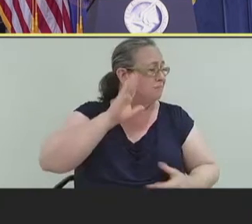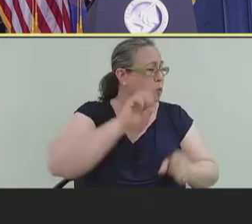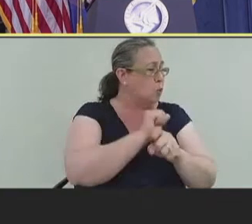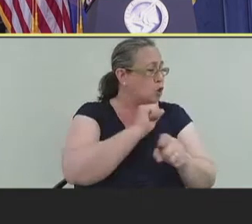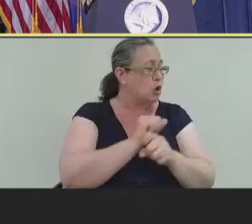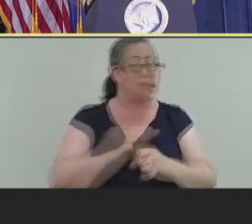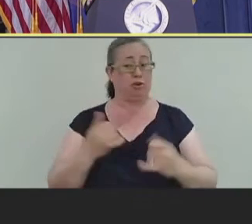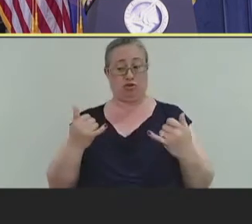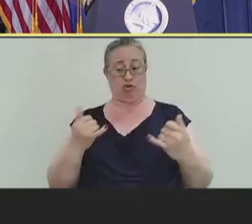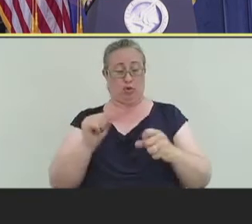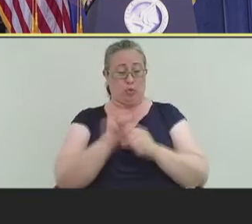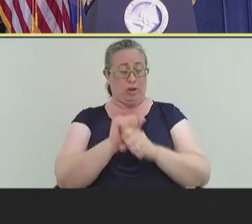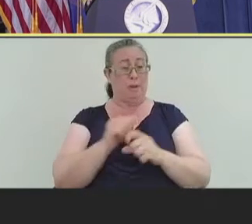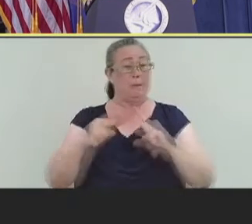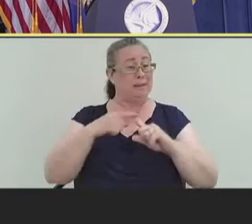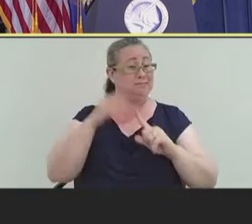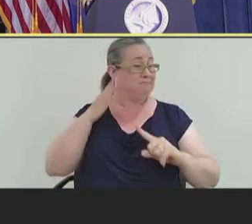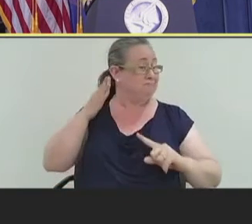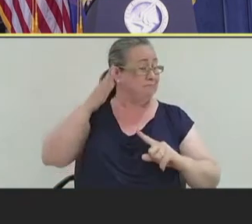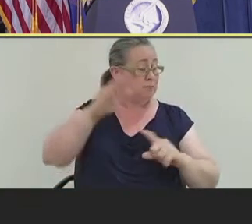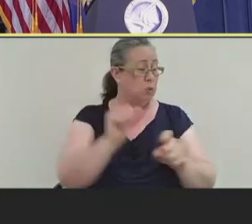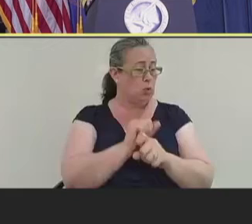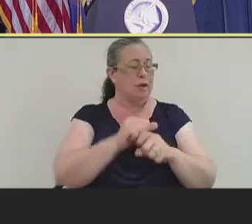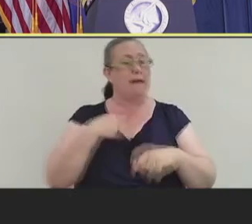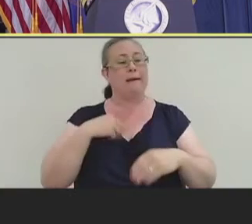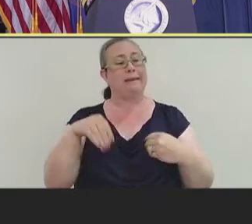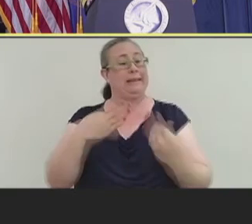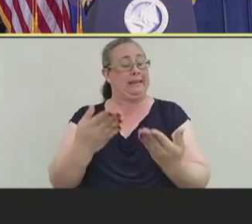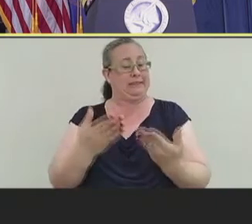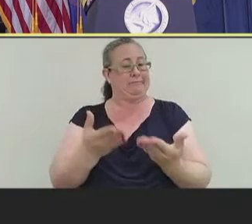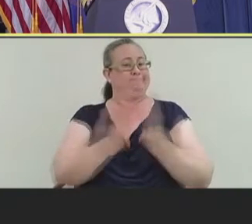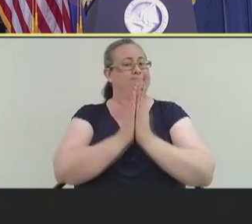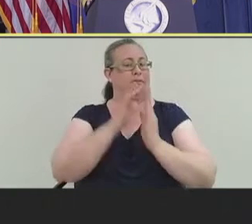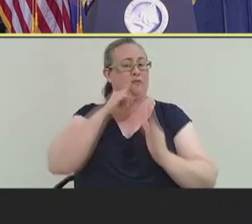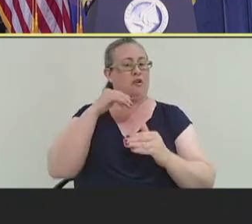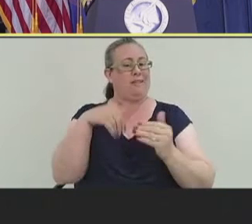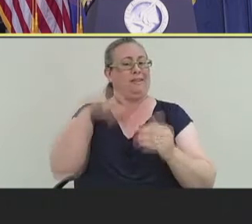I charge NVAC with the following tasks: review and assess the goals, objectives,